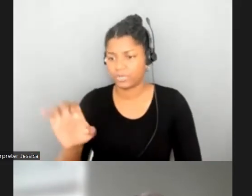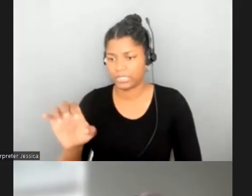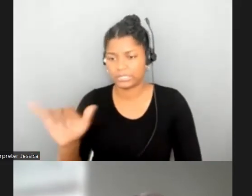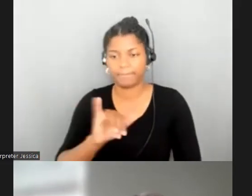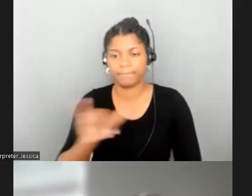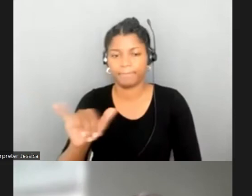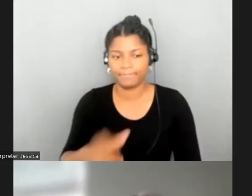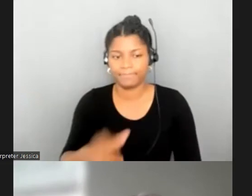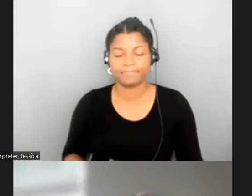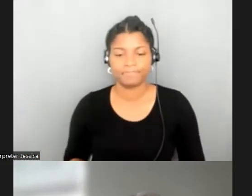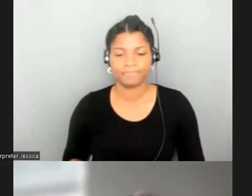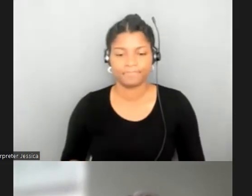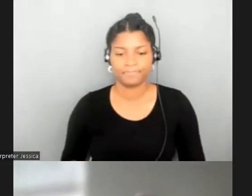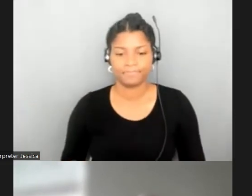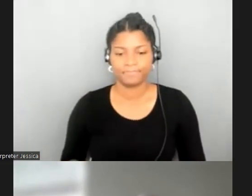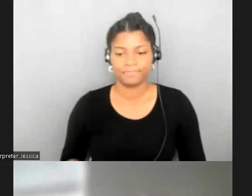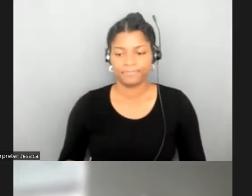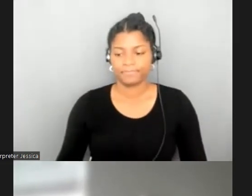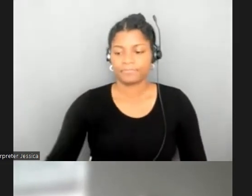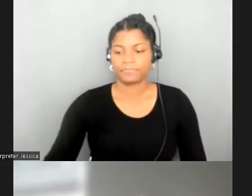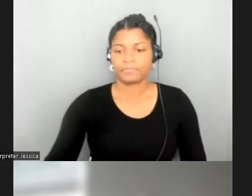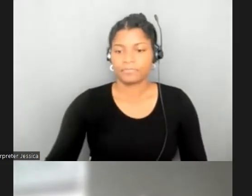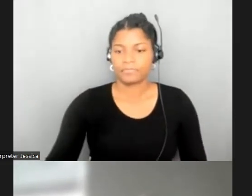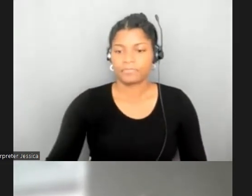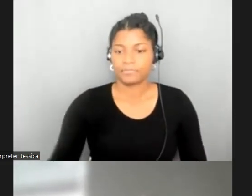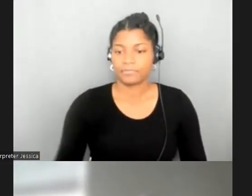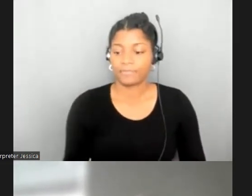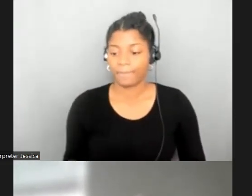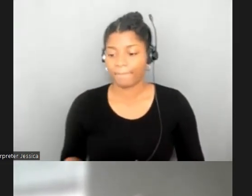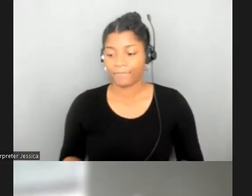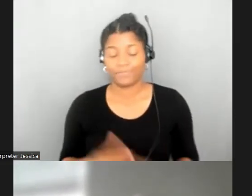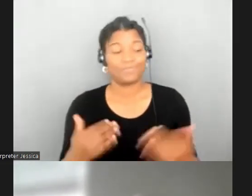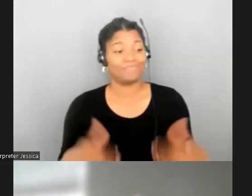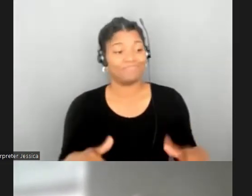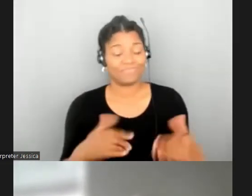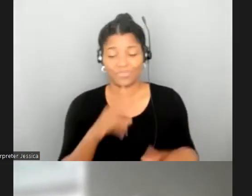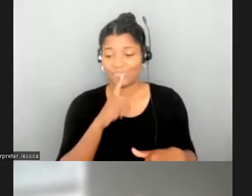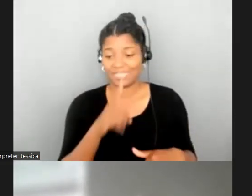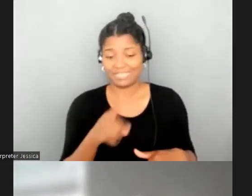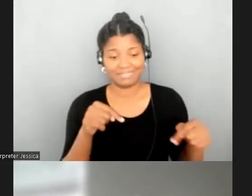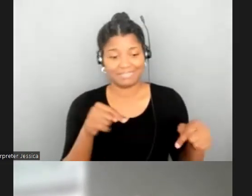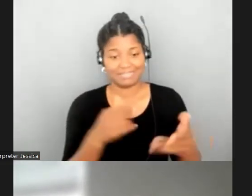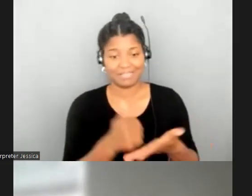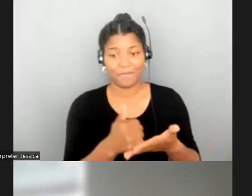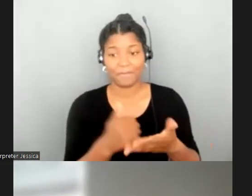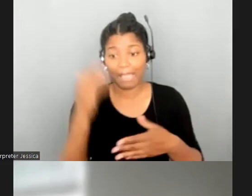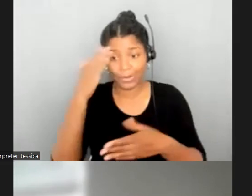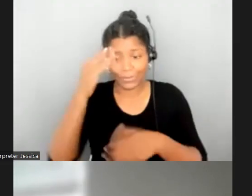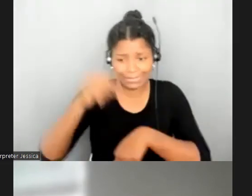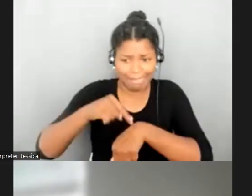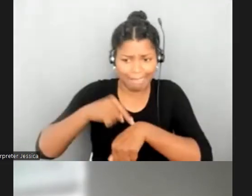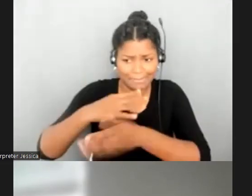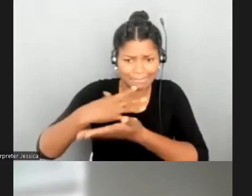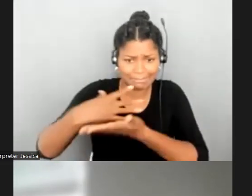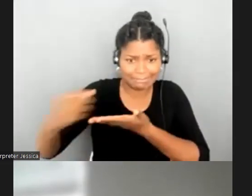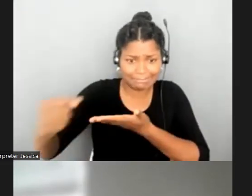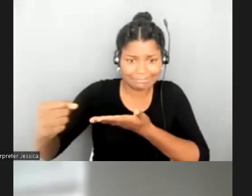This is really helpful, and I know we are out of time, it is 2:55, and